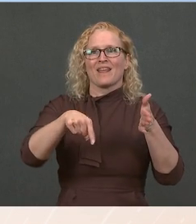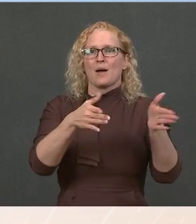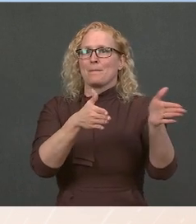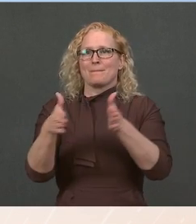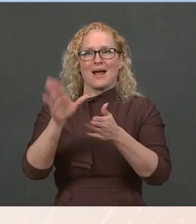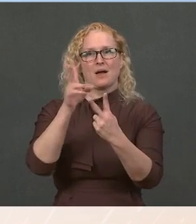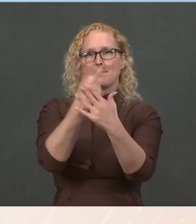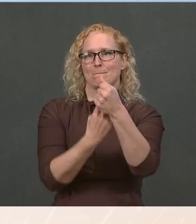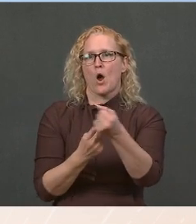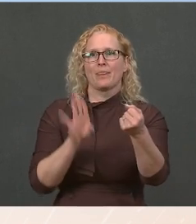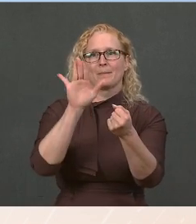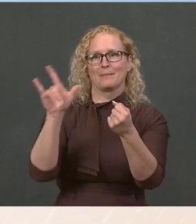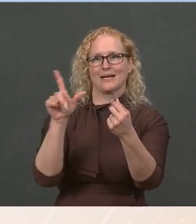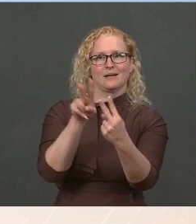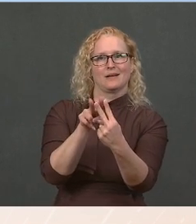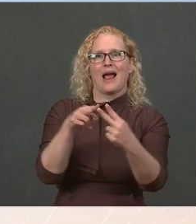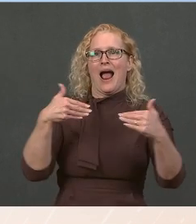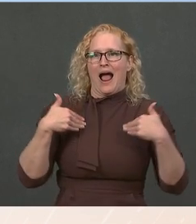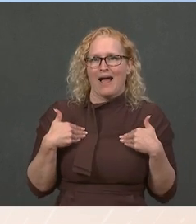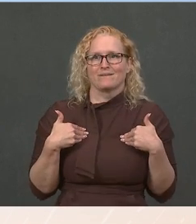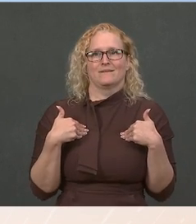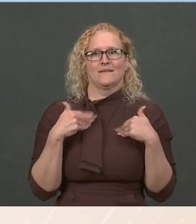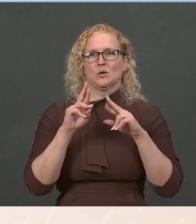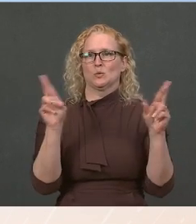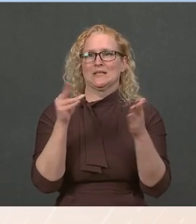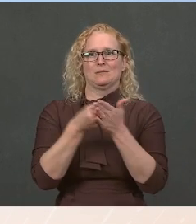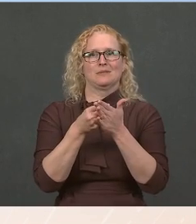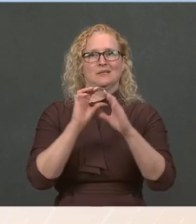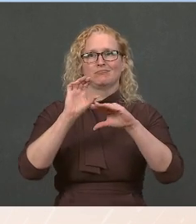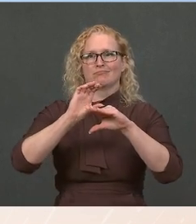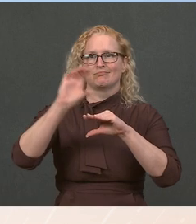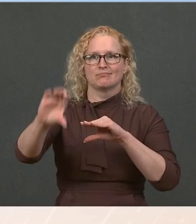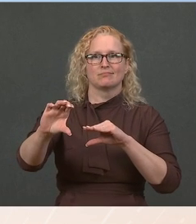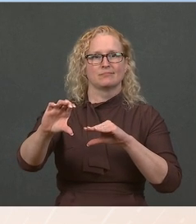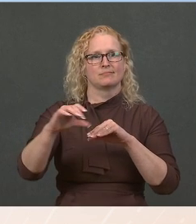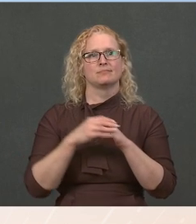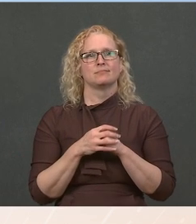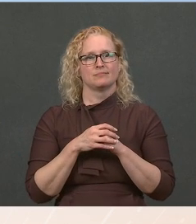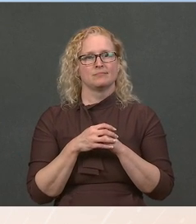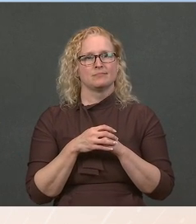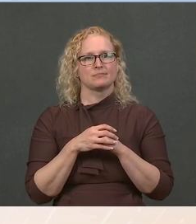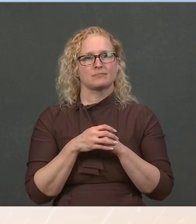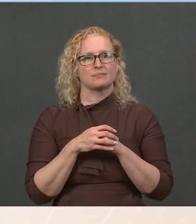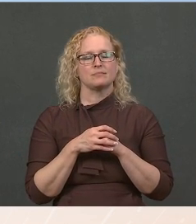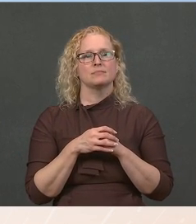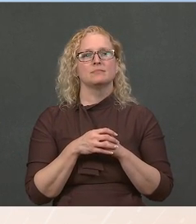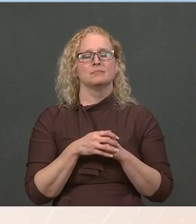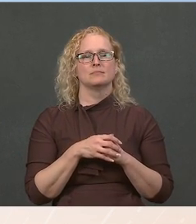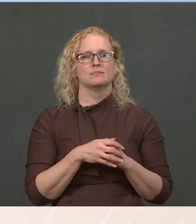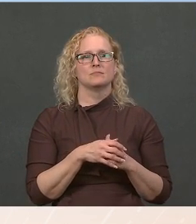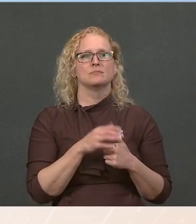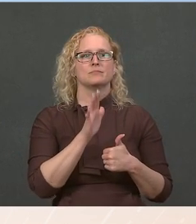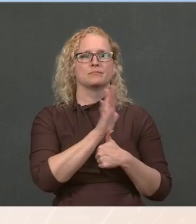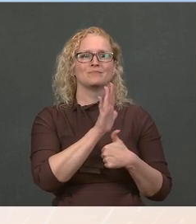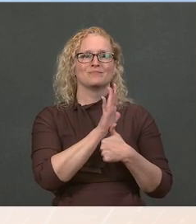you saw that reaffirmed by Moody's analysts. This bill is fully paid for by asking the wealthy